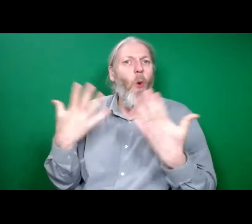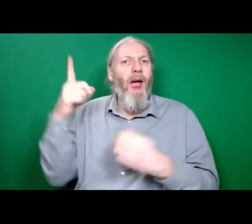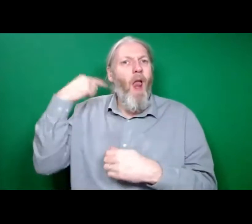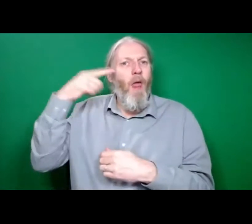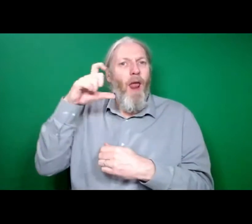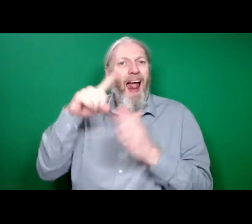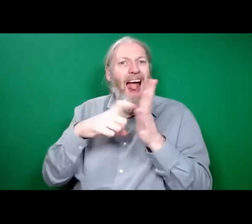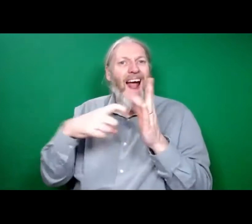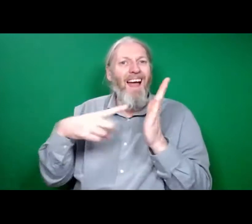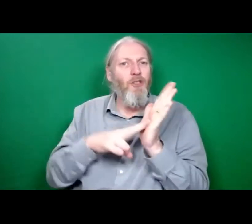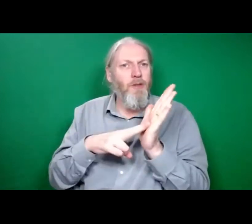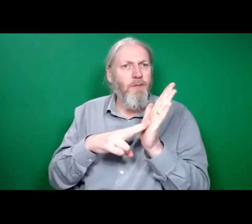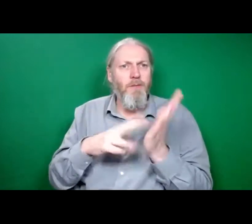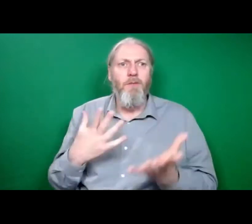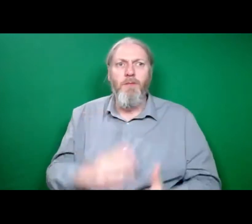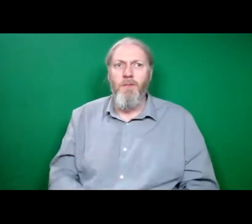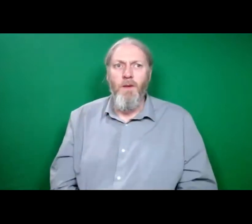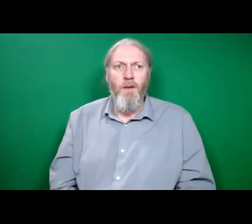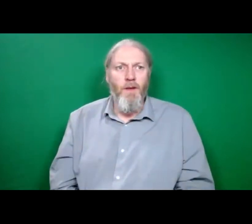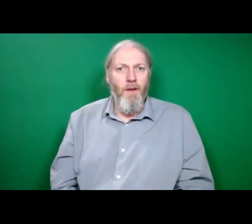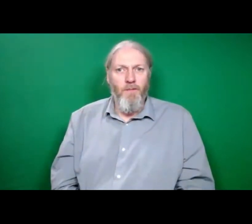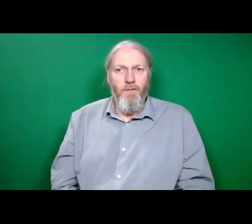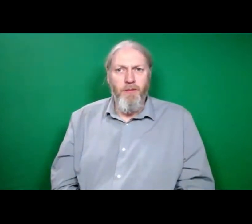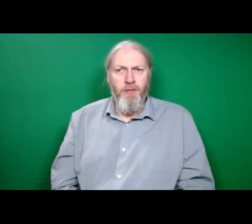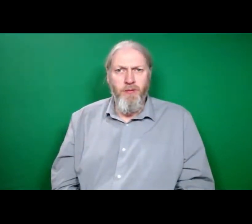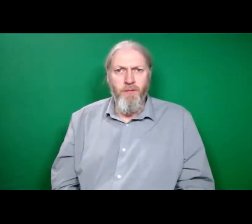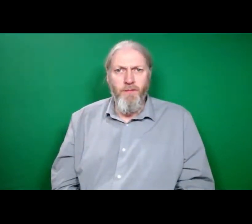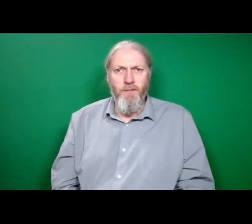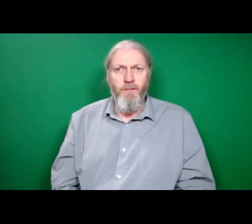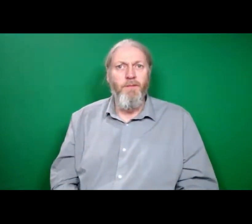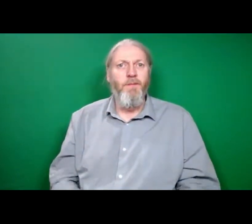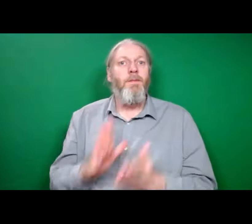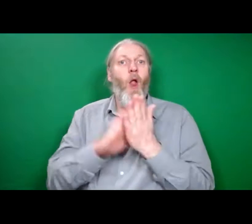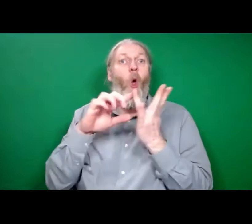consideration, so the whole minority ethnic proportion of people we have worked with and supported is fairly